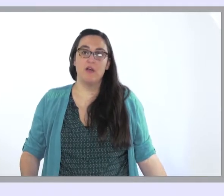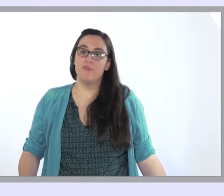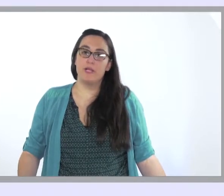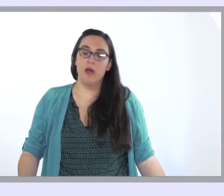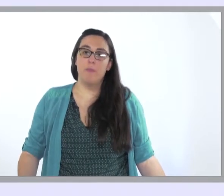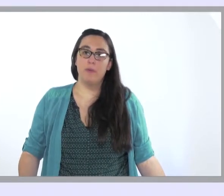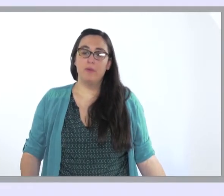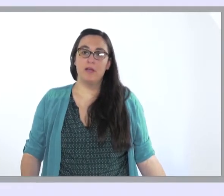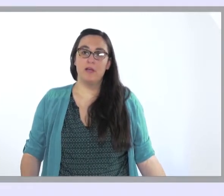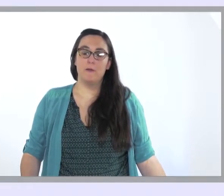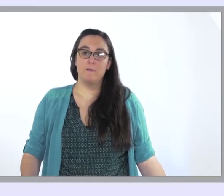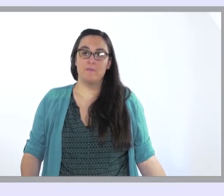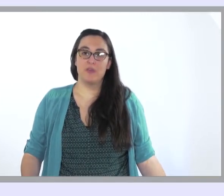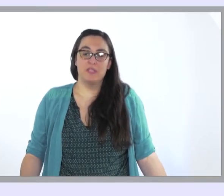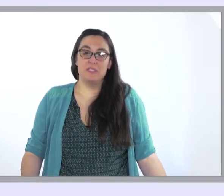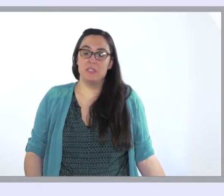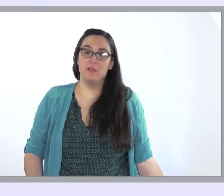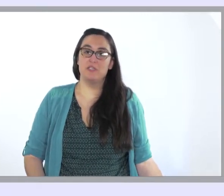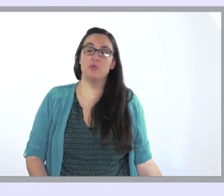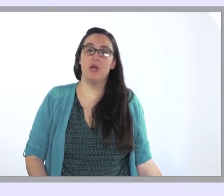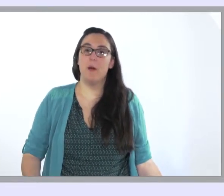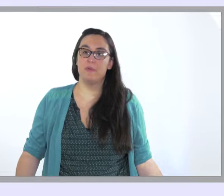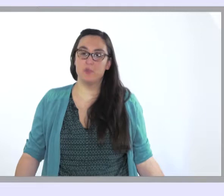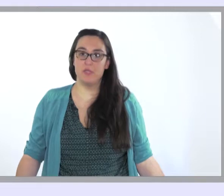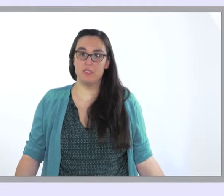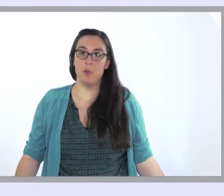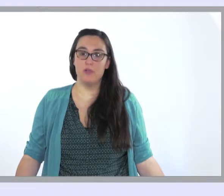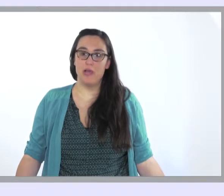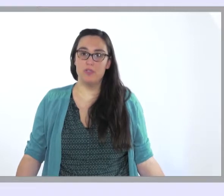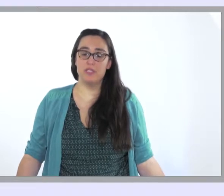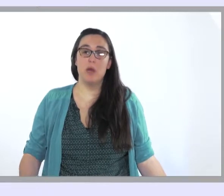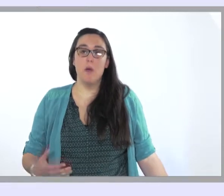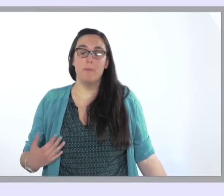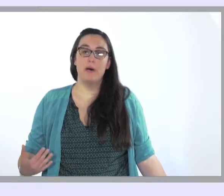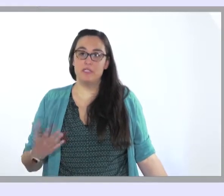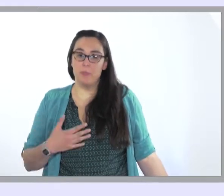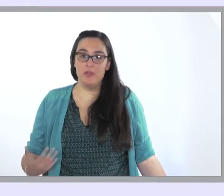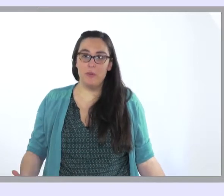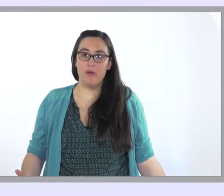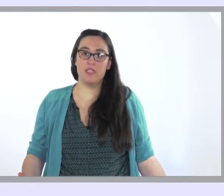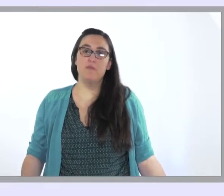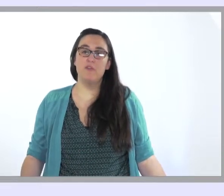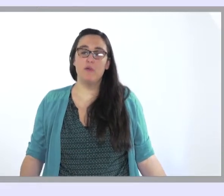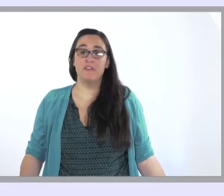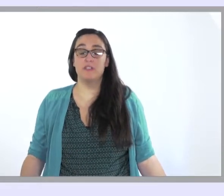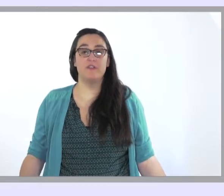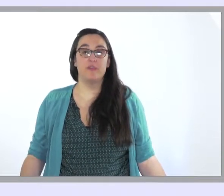For example, this is similar to what happens with spoken languages, but the body parts involved are different.